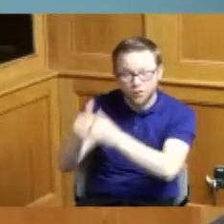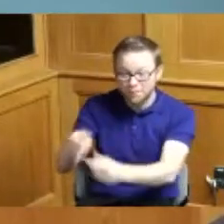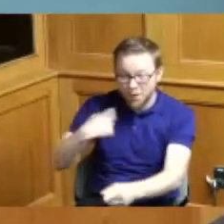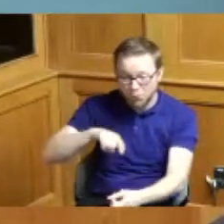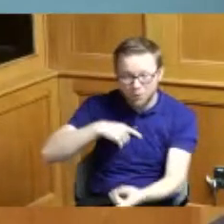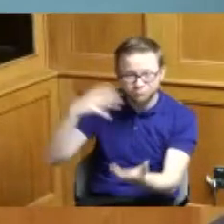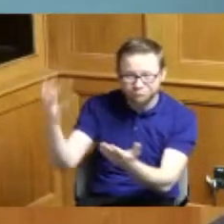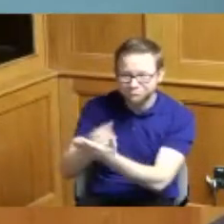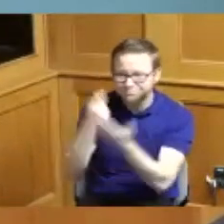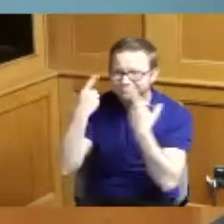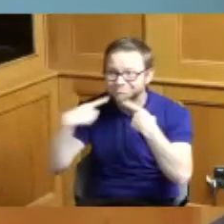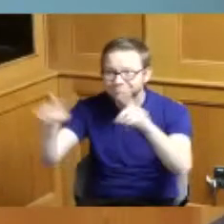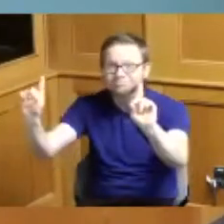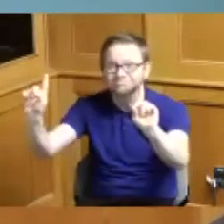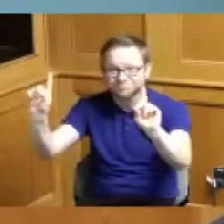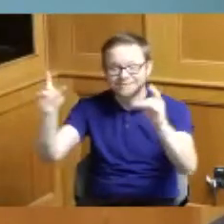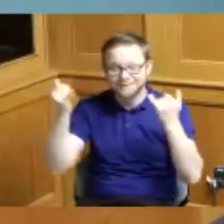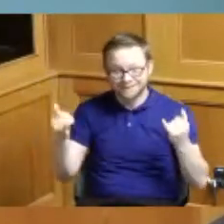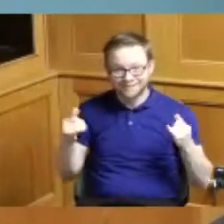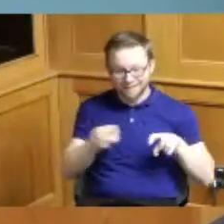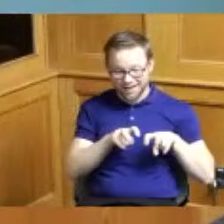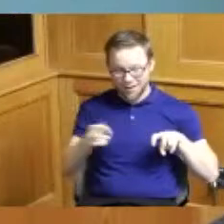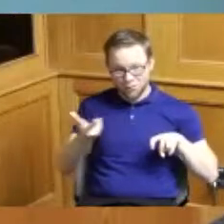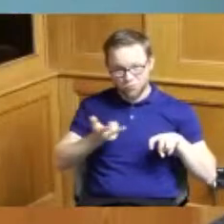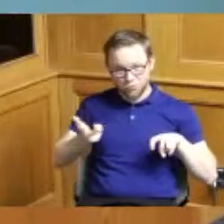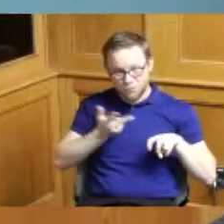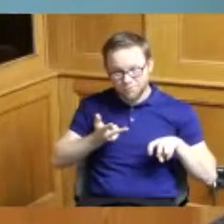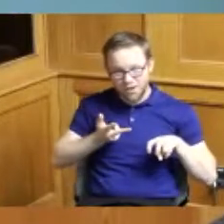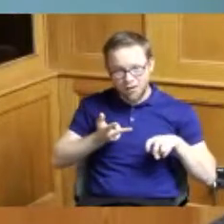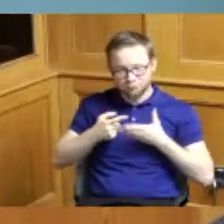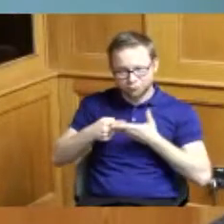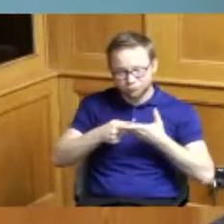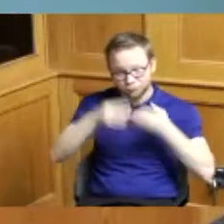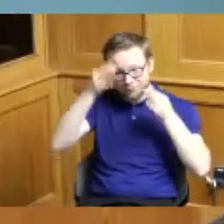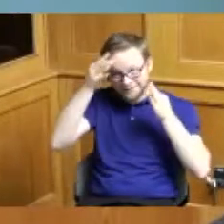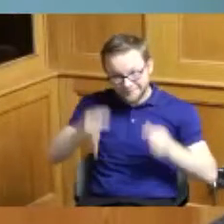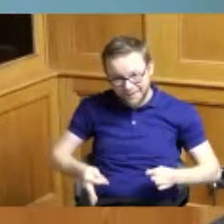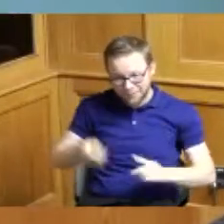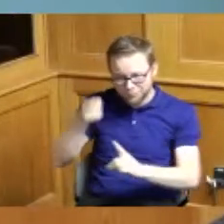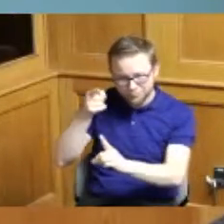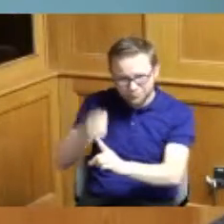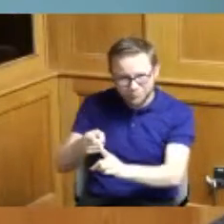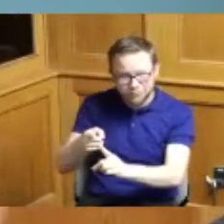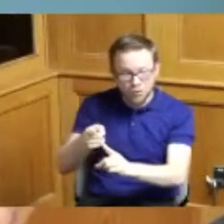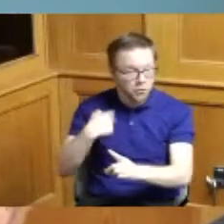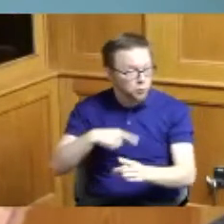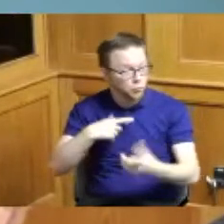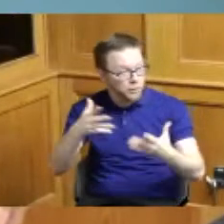to be in these seats and make a decision as it relates to what we want to do this is awesome